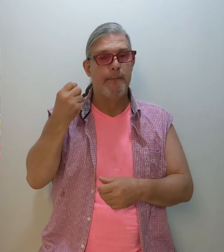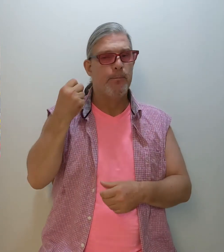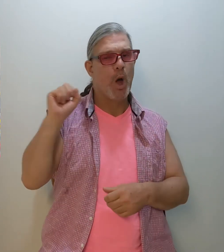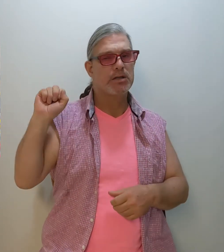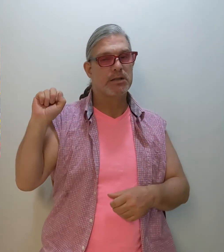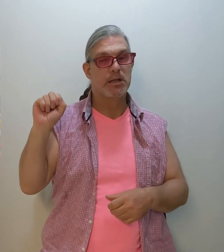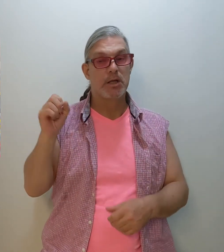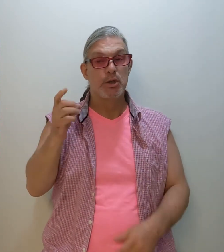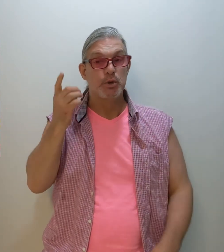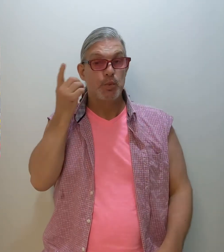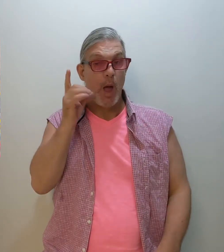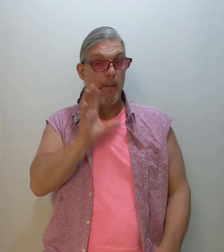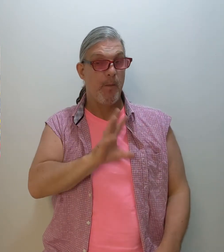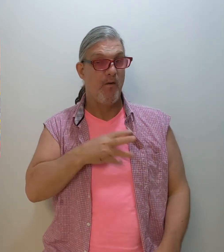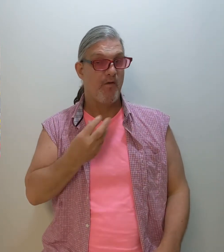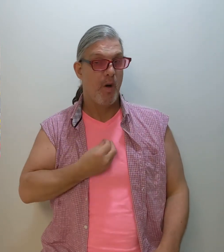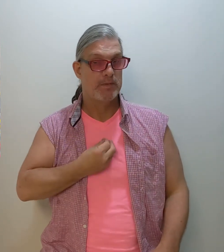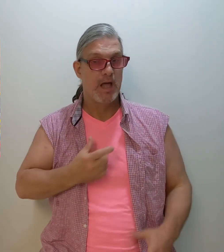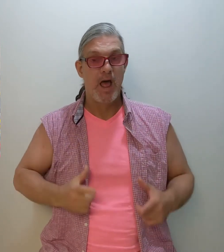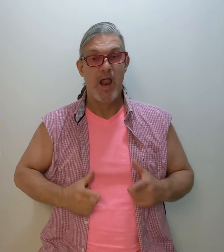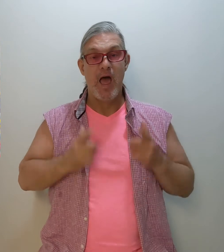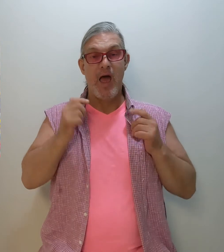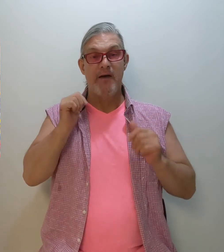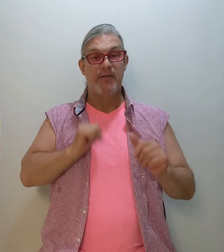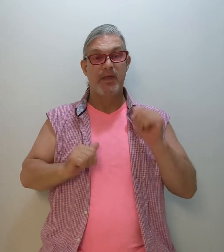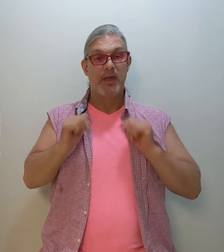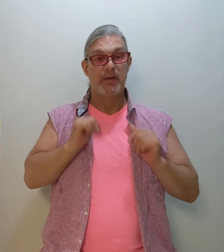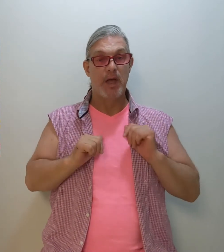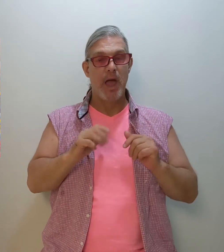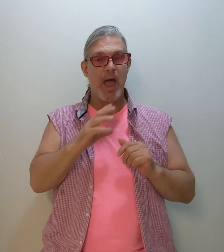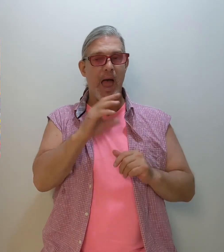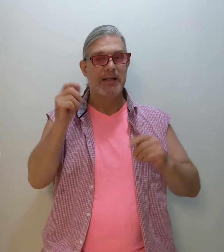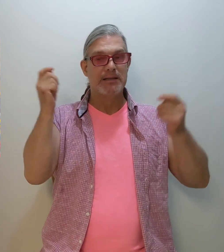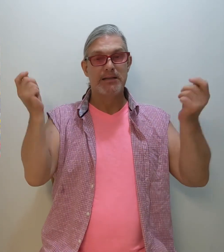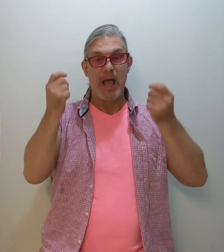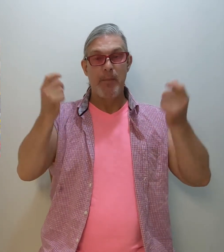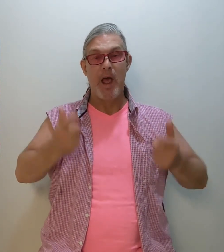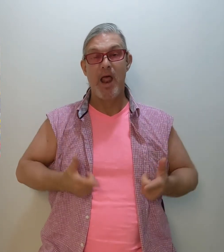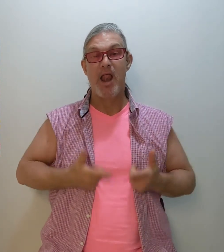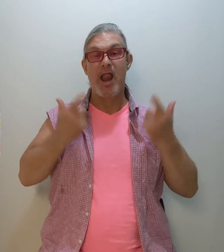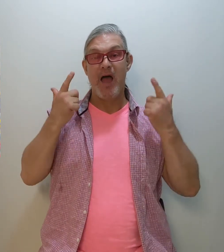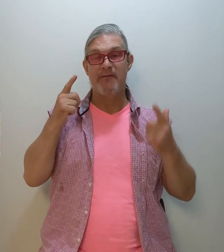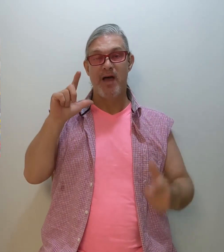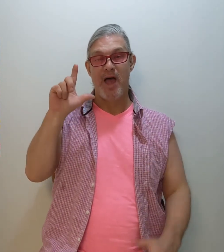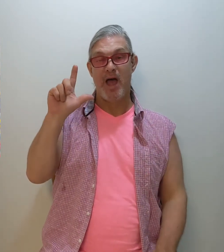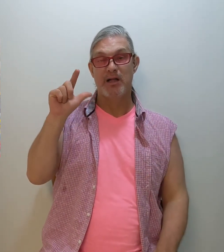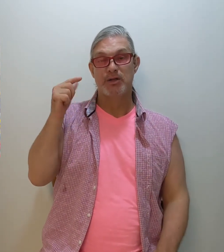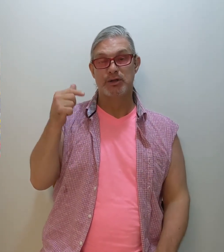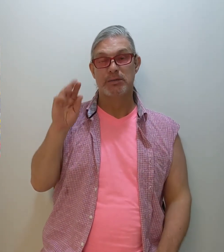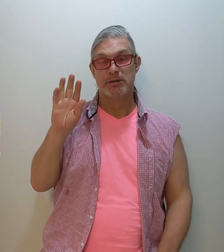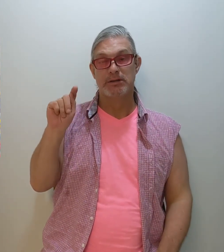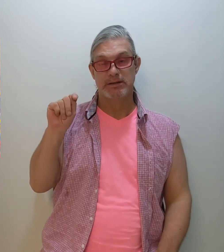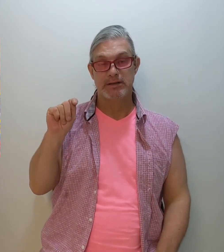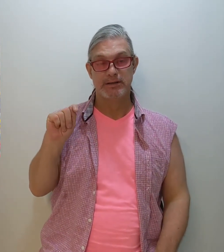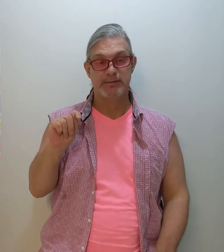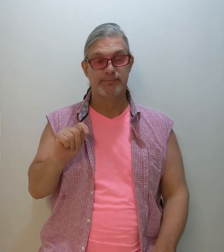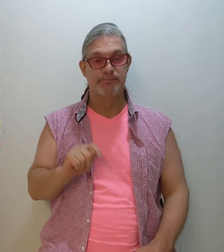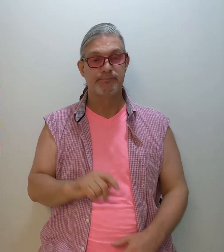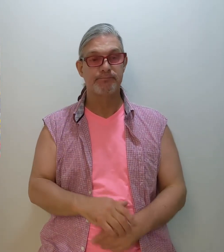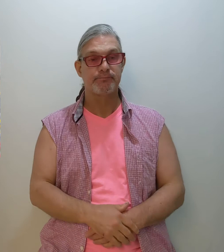protests, drag performances, live theater and memorials and celebrations of life all the LGBTQ people.